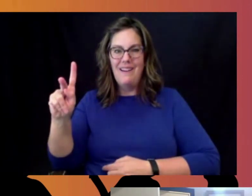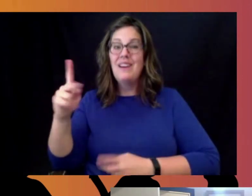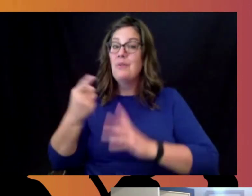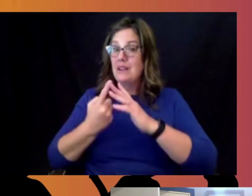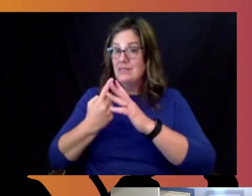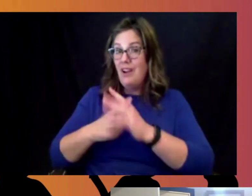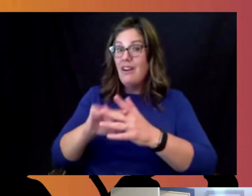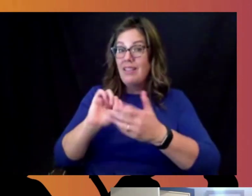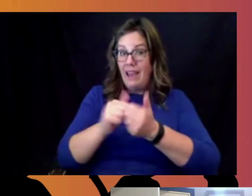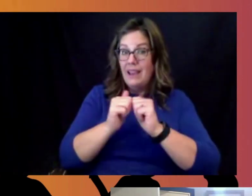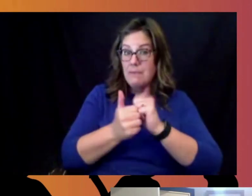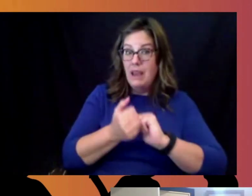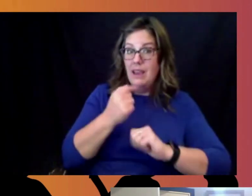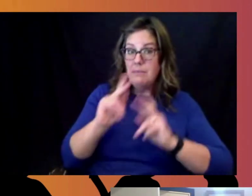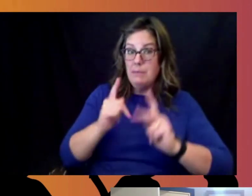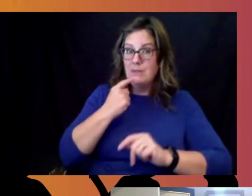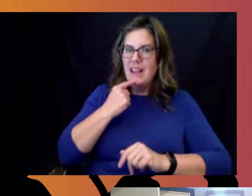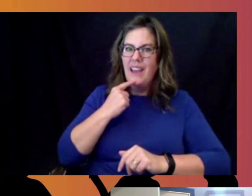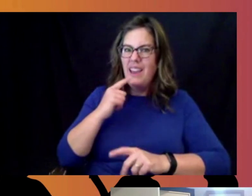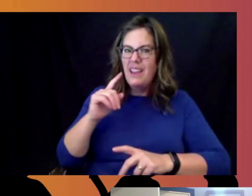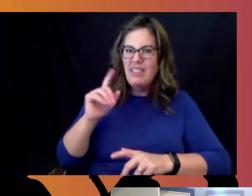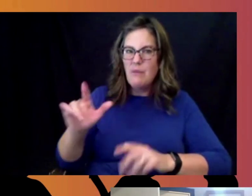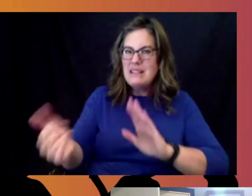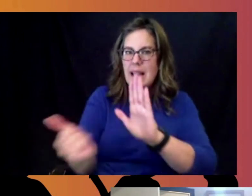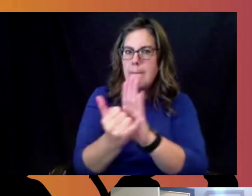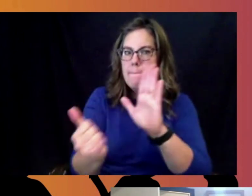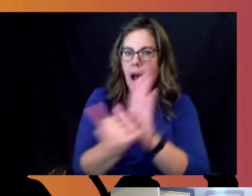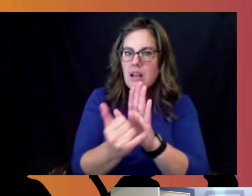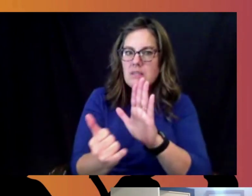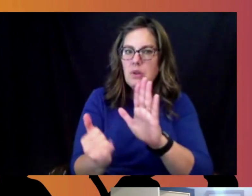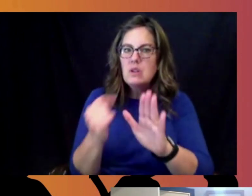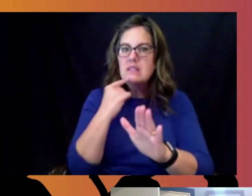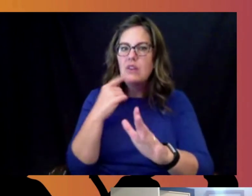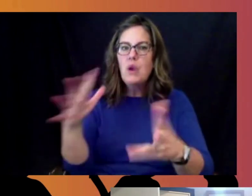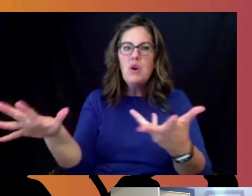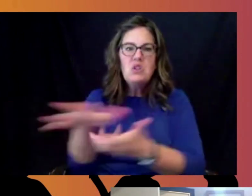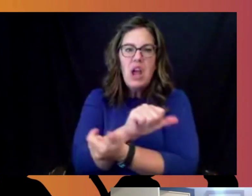was impossible folks said we were terrorizing the neighborhood because we put up flyers